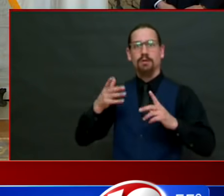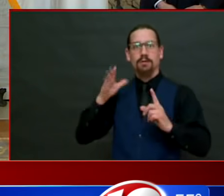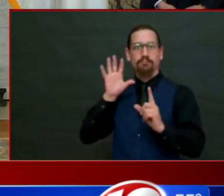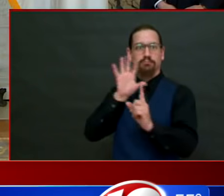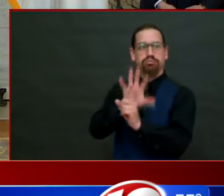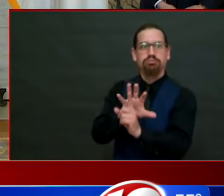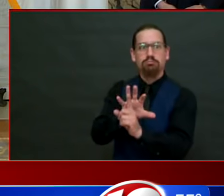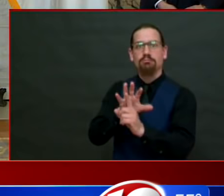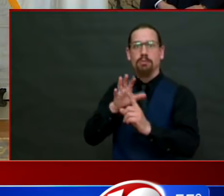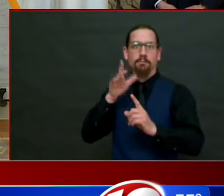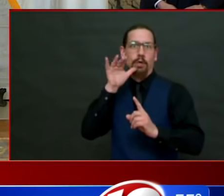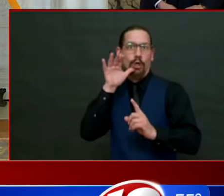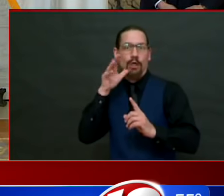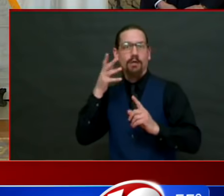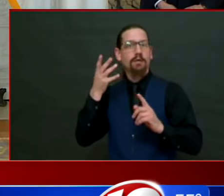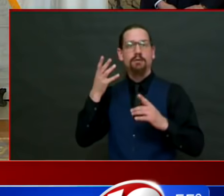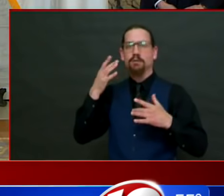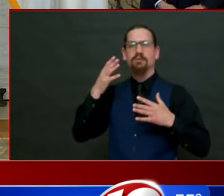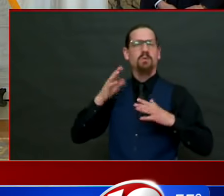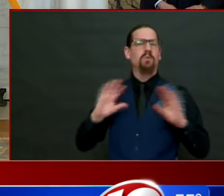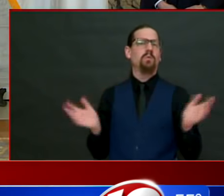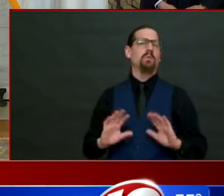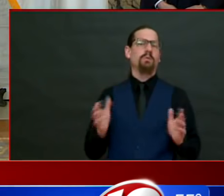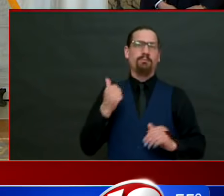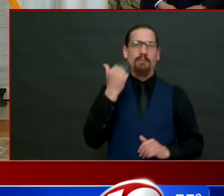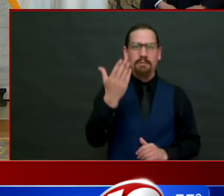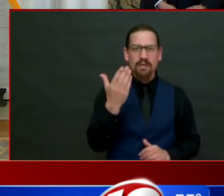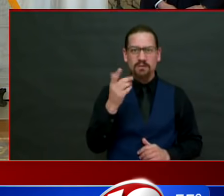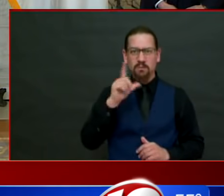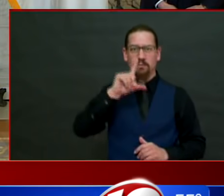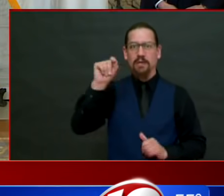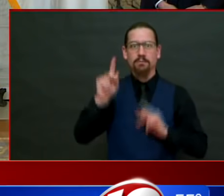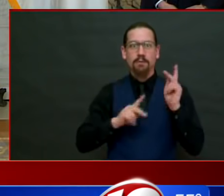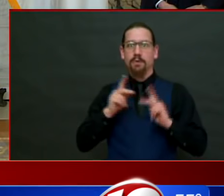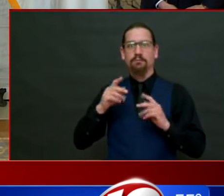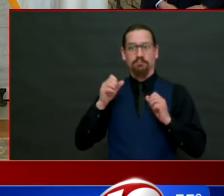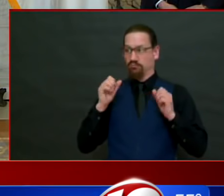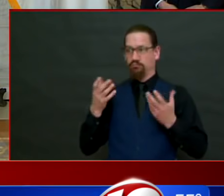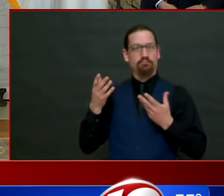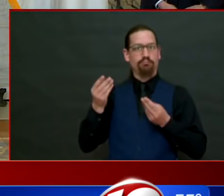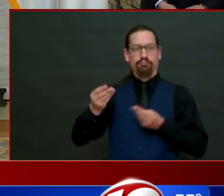AND SISTERS. BEFORE YOU KNOW IT, THERE ARE 20